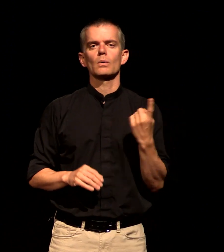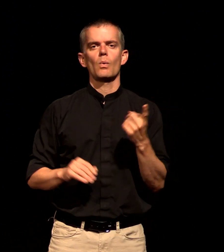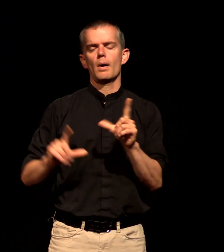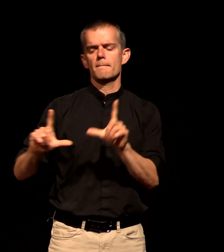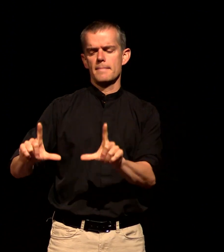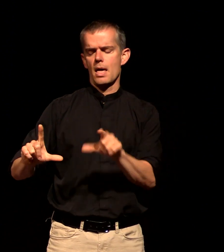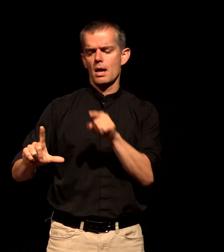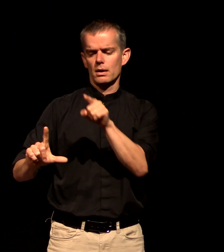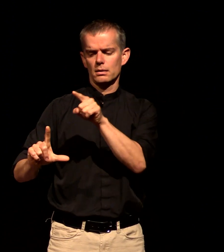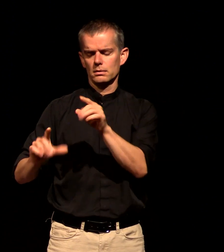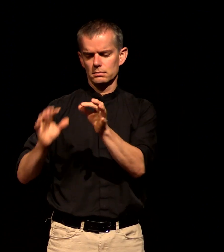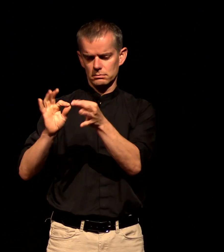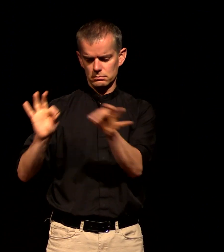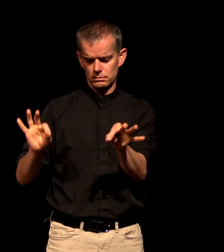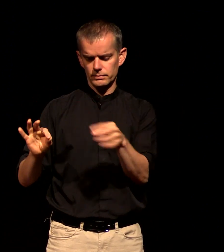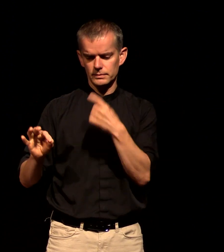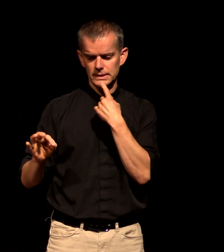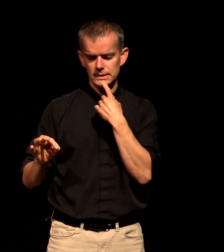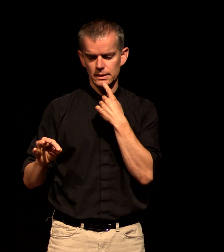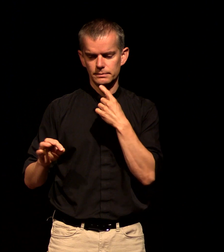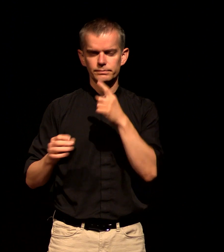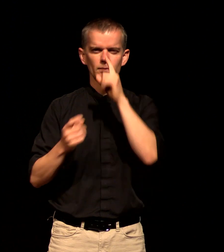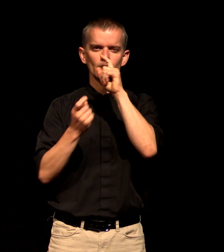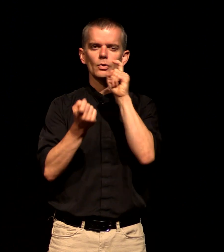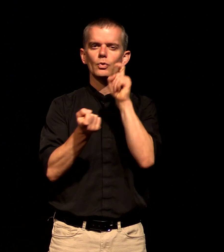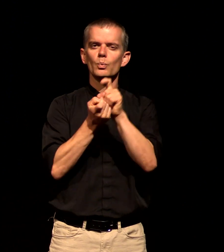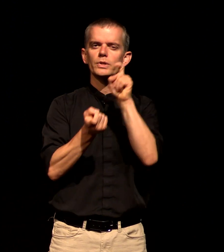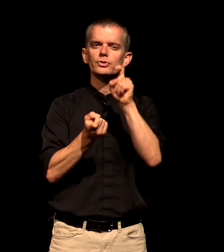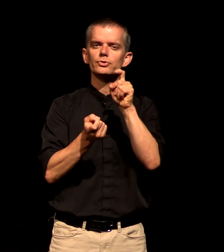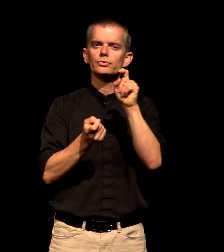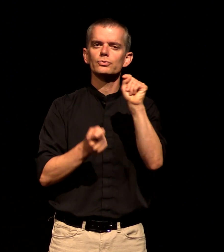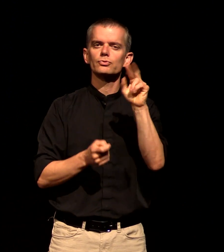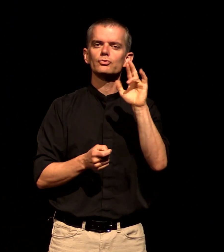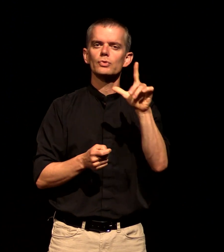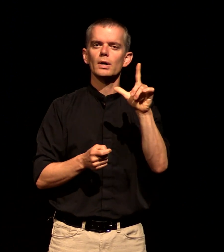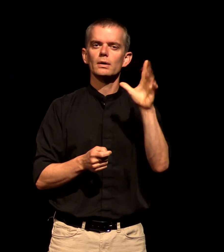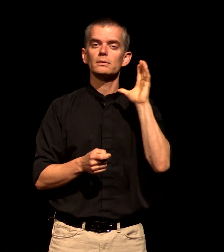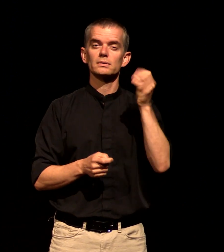One of the first plaques read this, the witch trials in 1692.